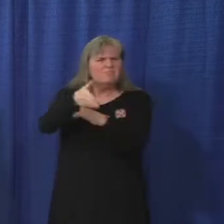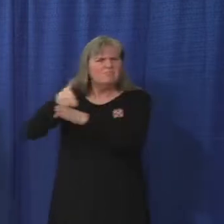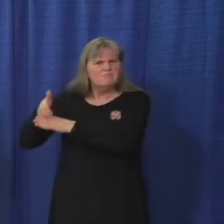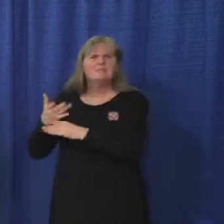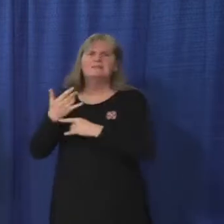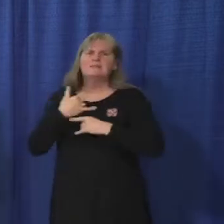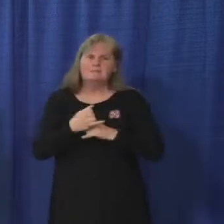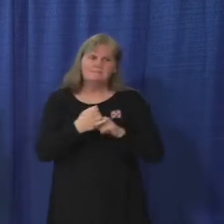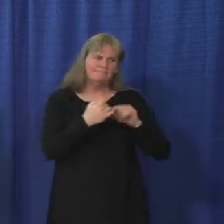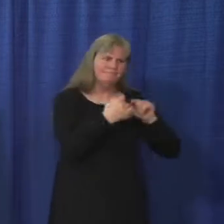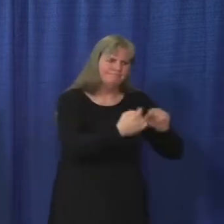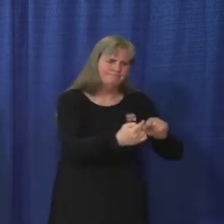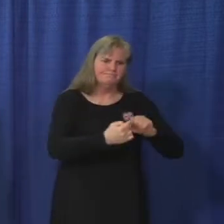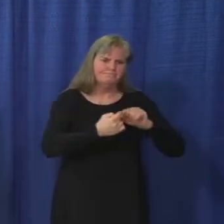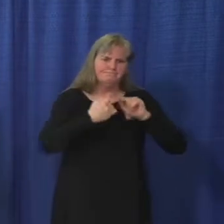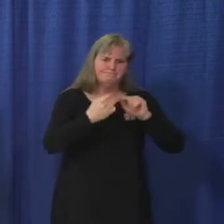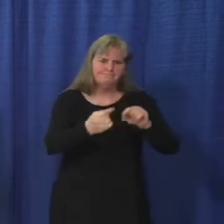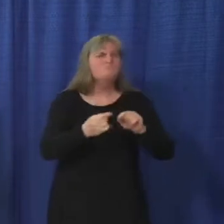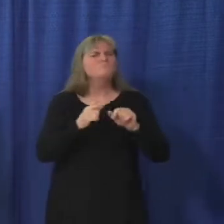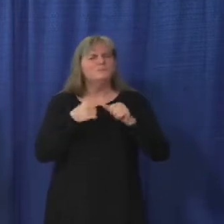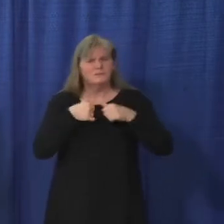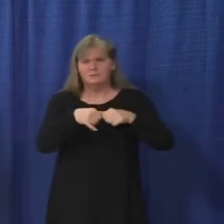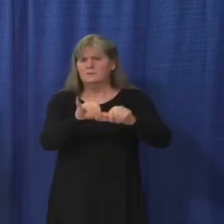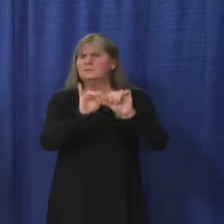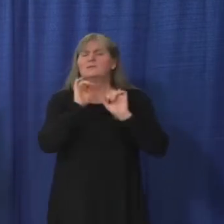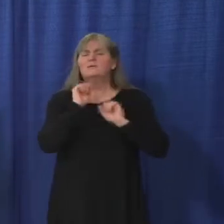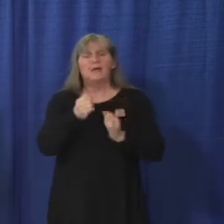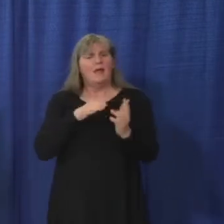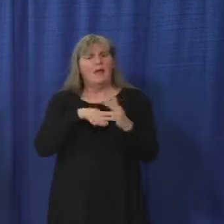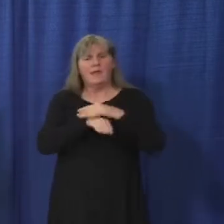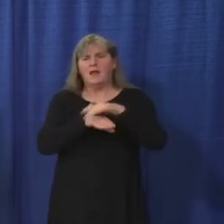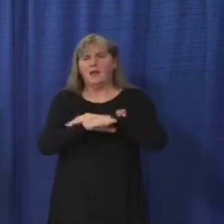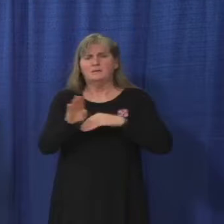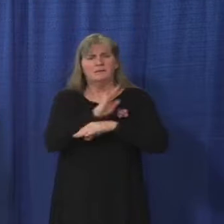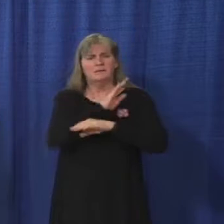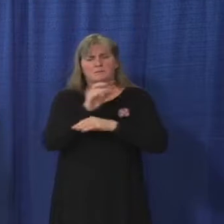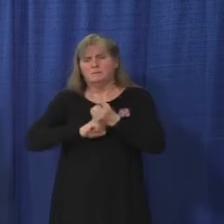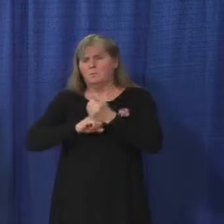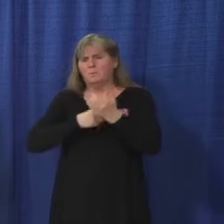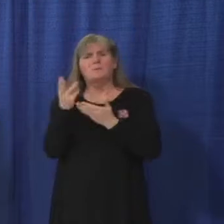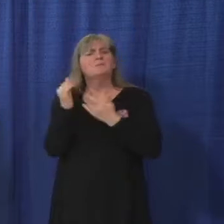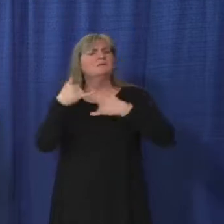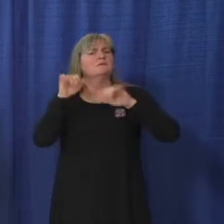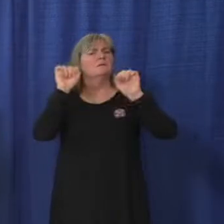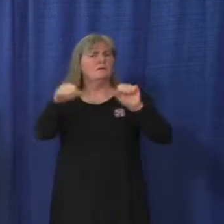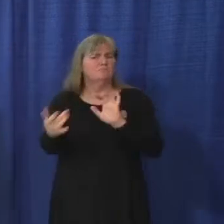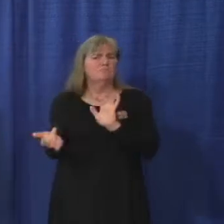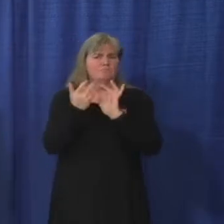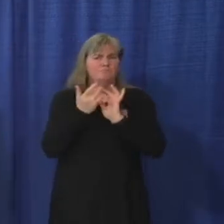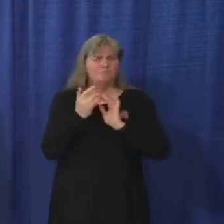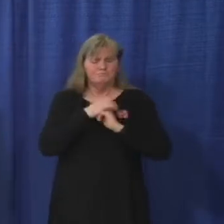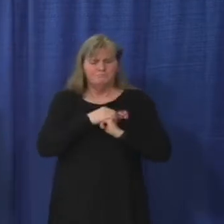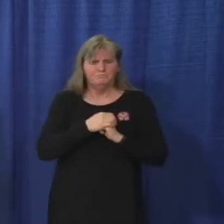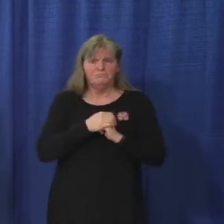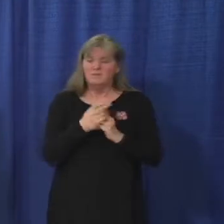access the funding through the Yukon business relief program. We responded quickly during the initial pandemic and we will